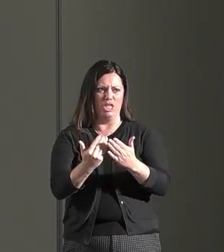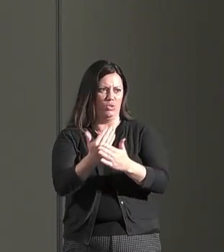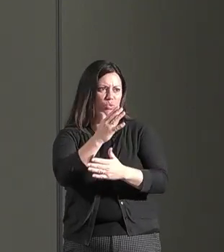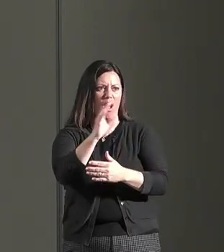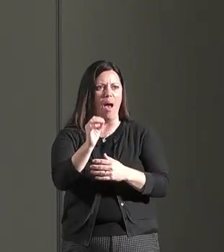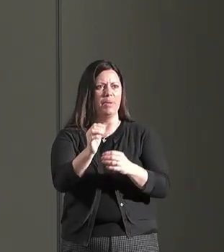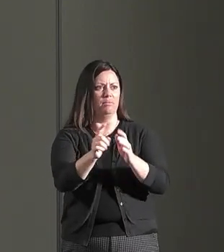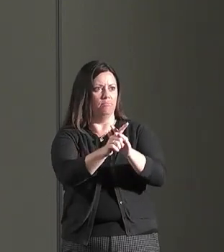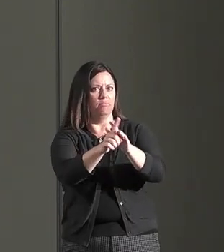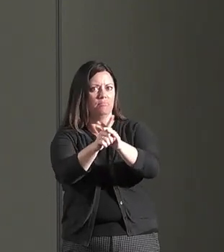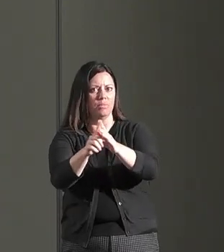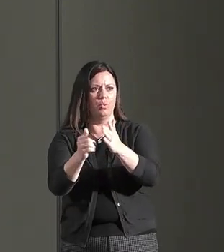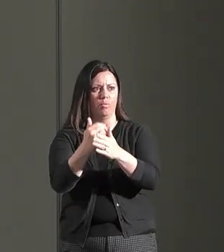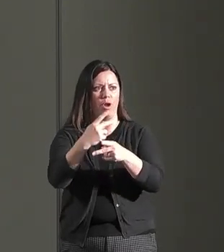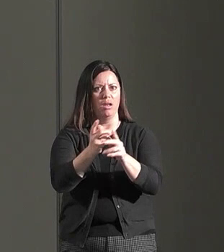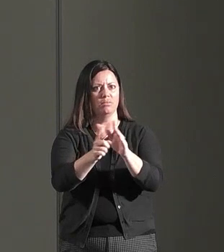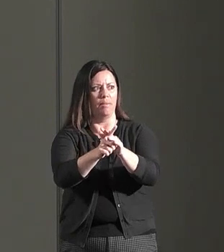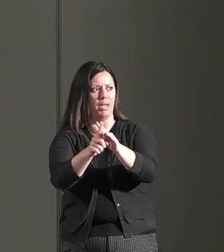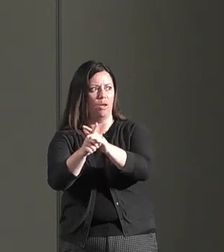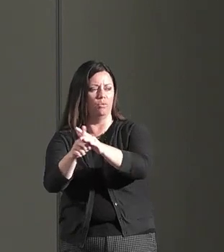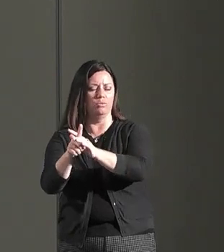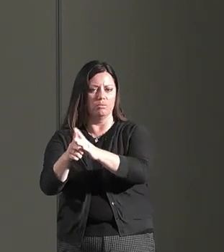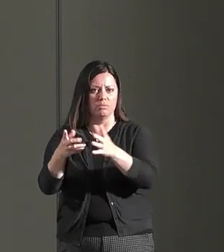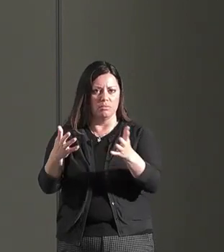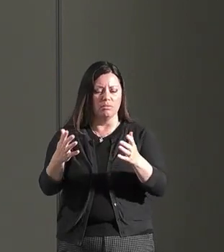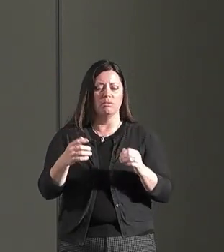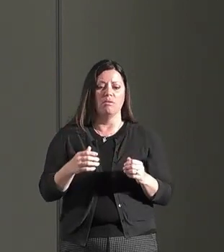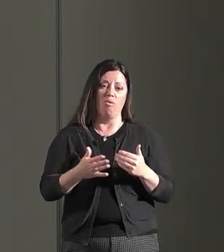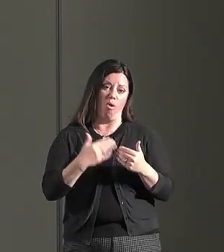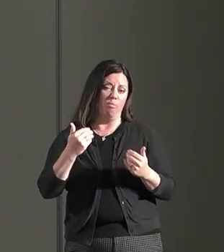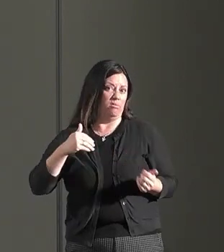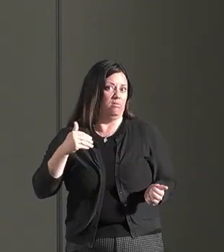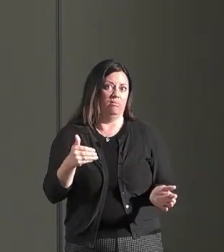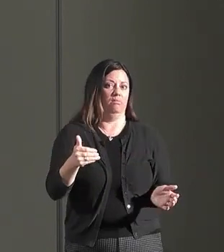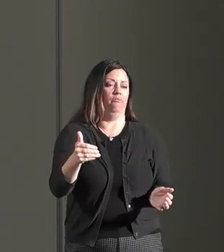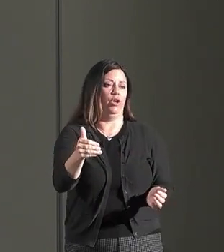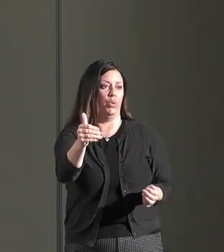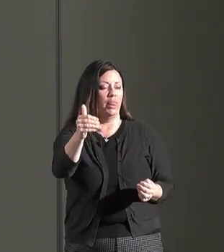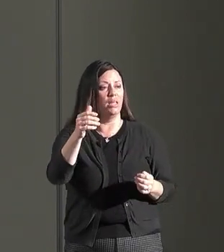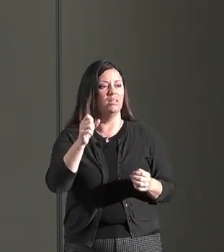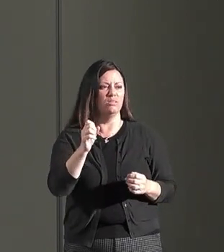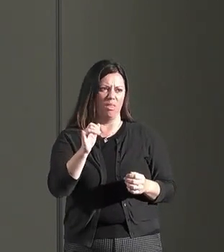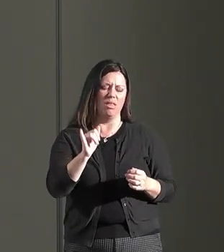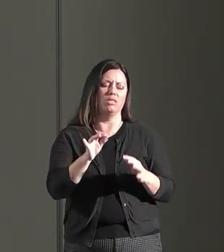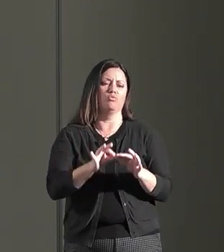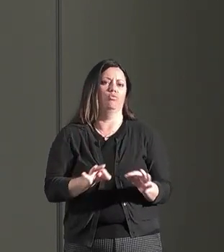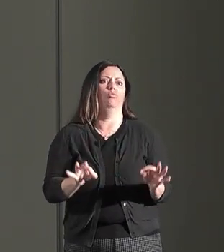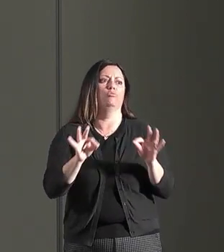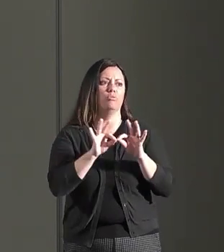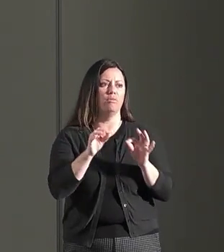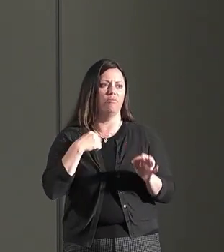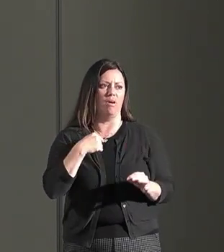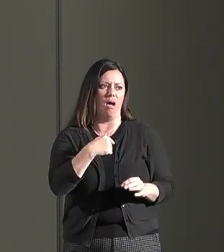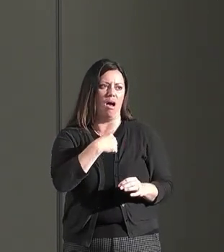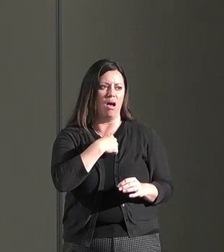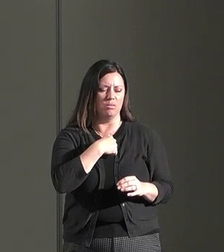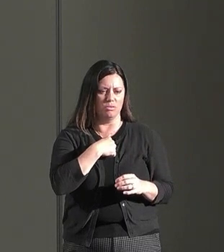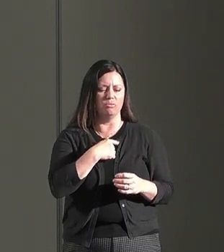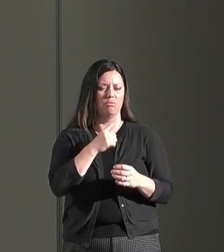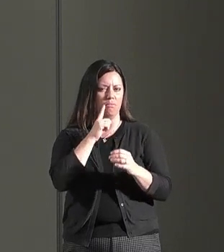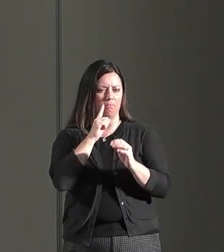products that are coming out almost very frequently so it is crucial for us to identify partnerships